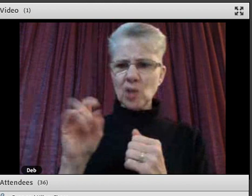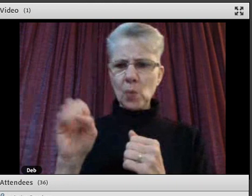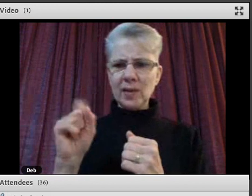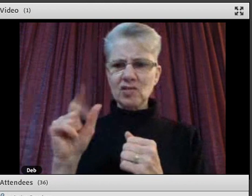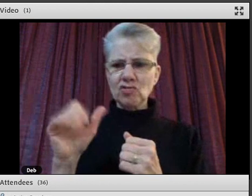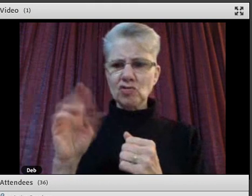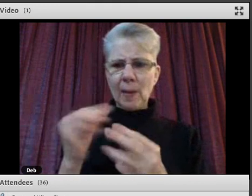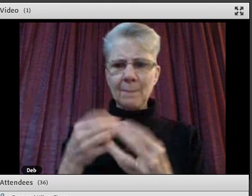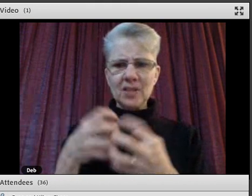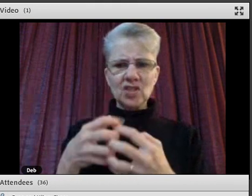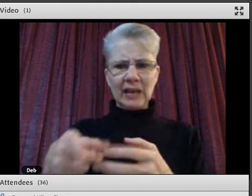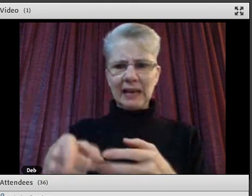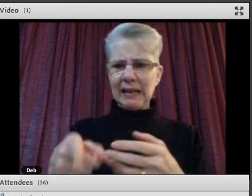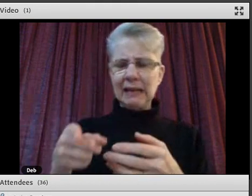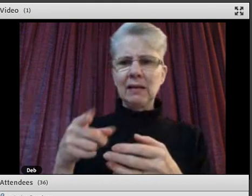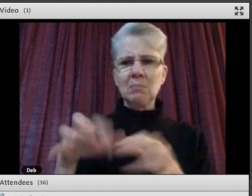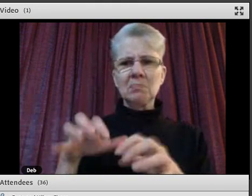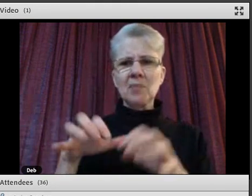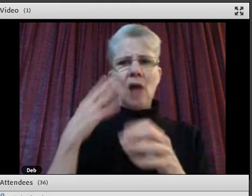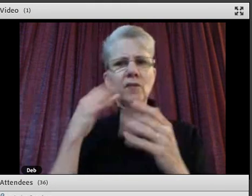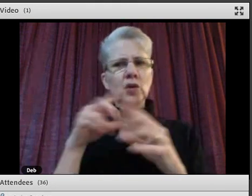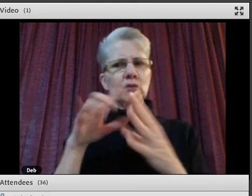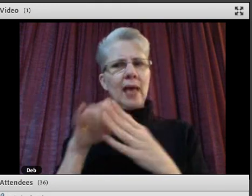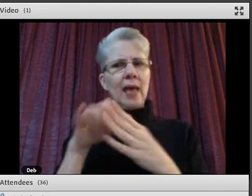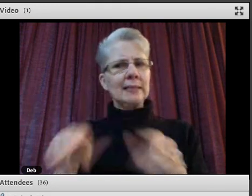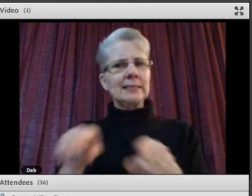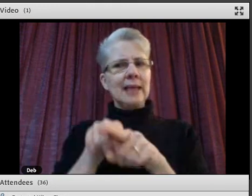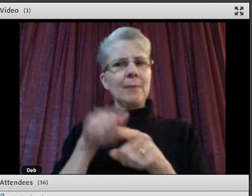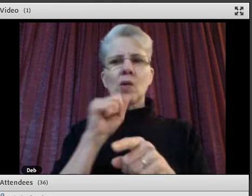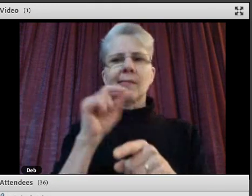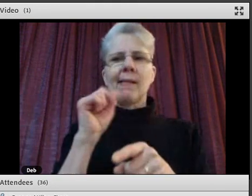I don't know if you could or not.